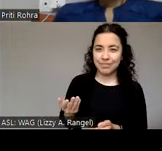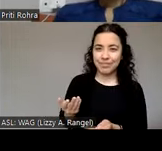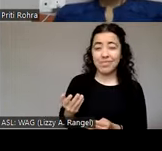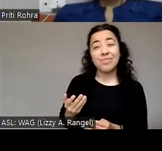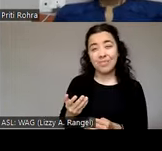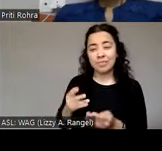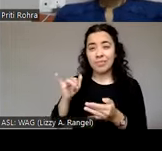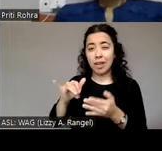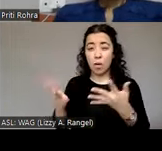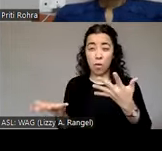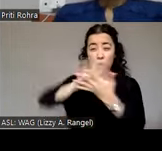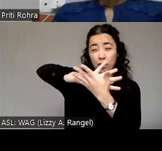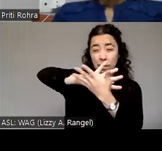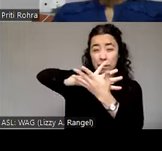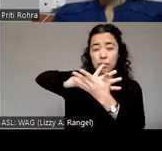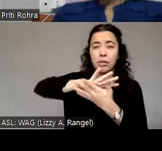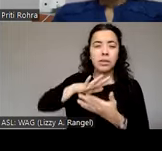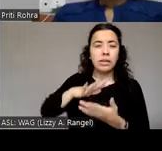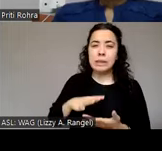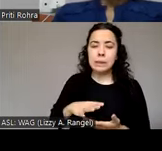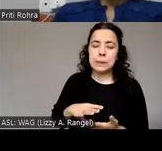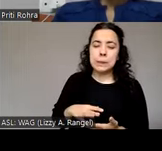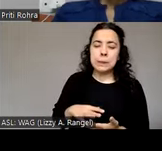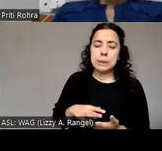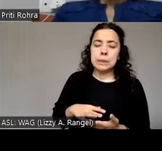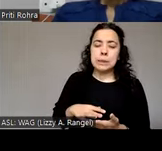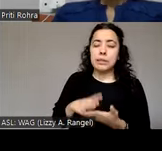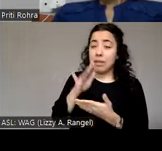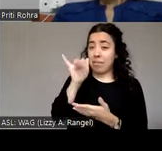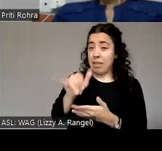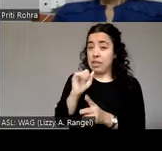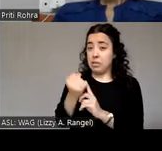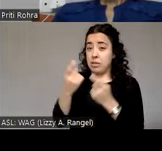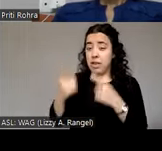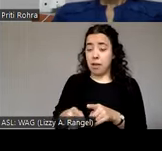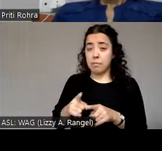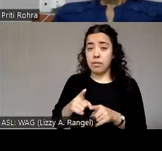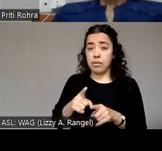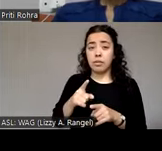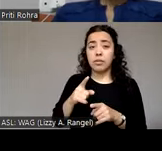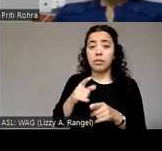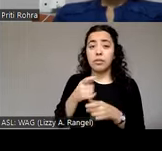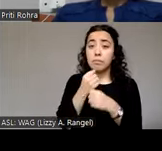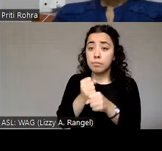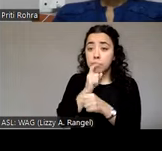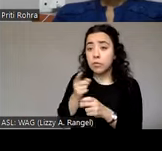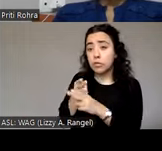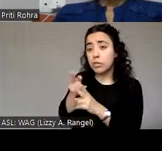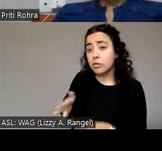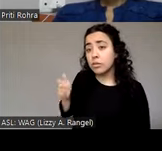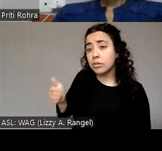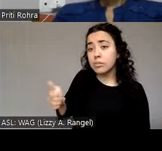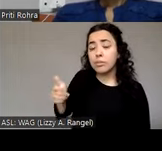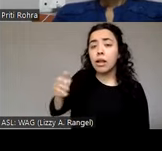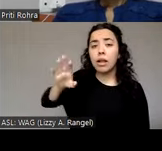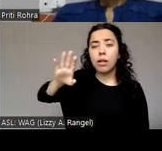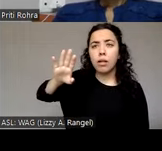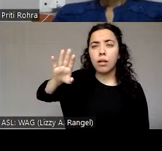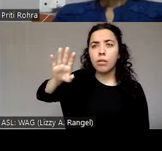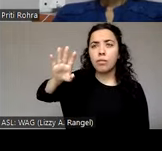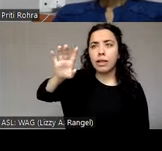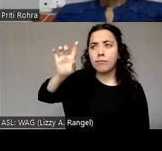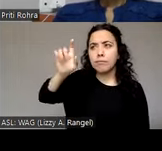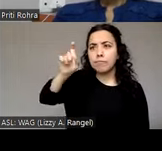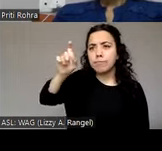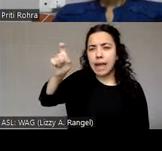all those elements. In such cases, make sure users can dismiss the Tool Tip. That way they will not,